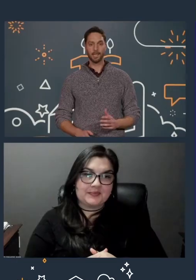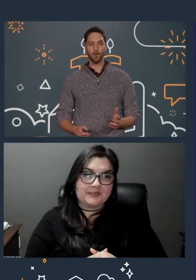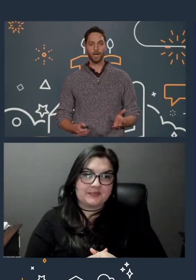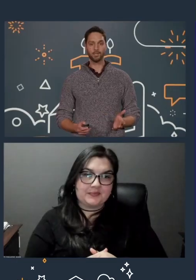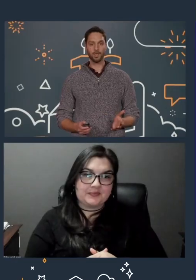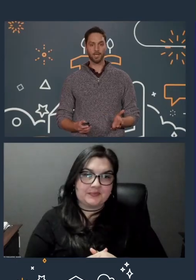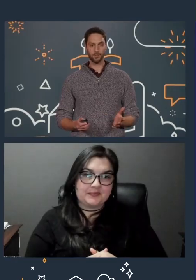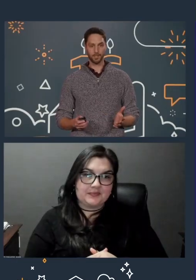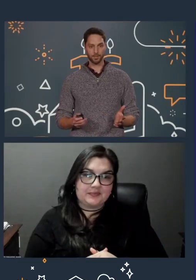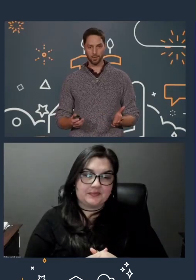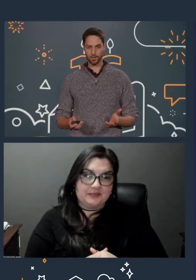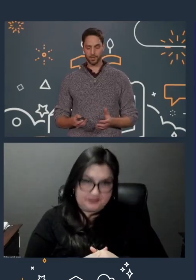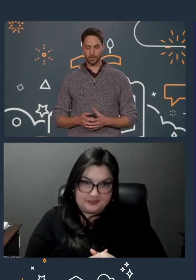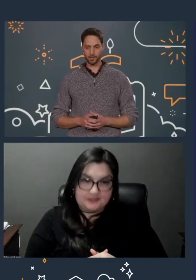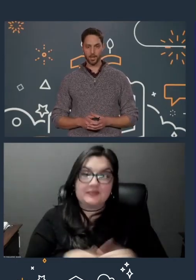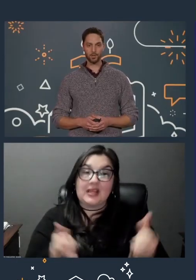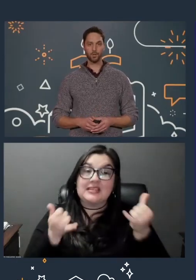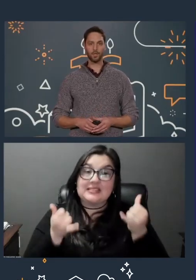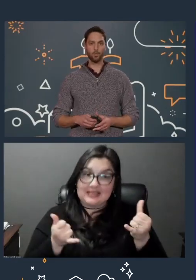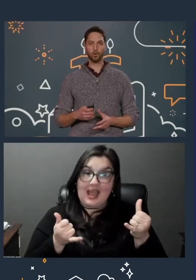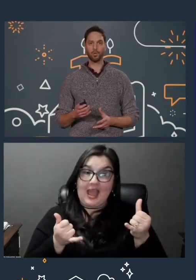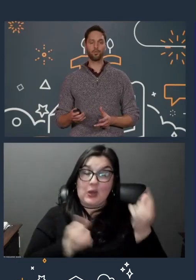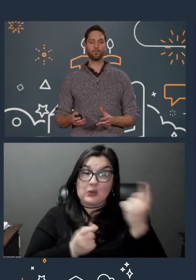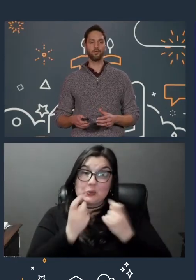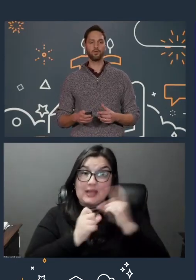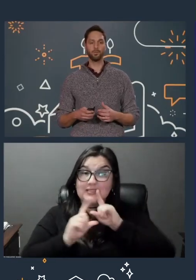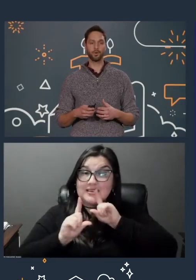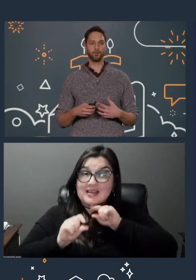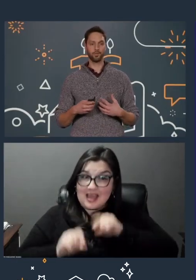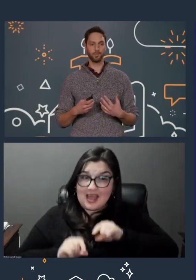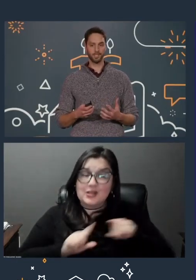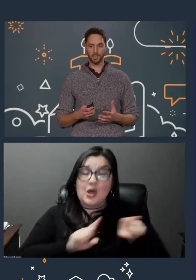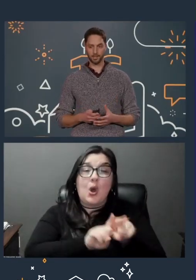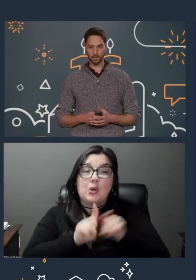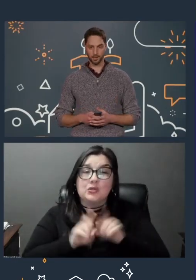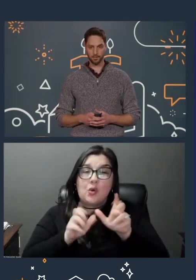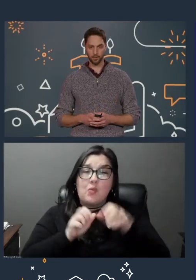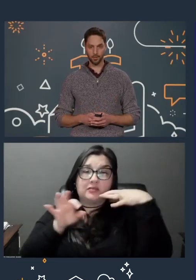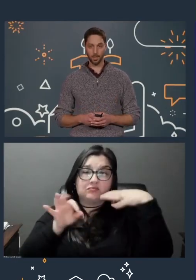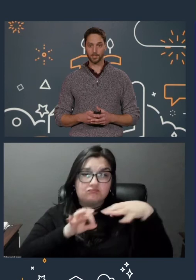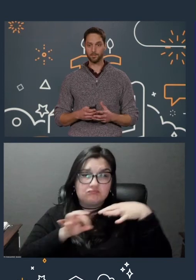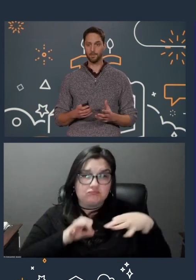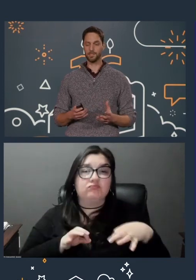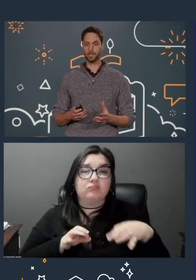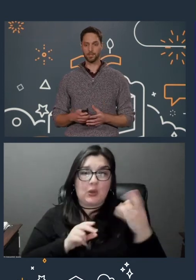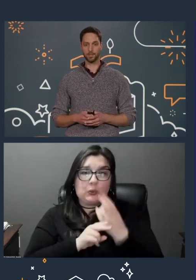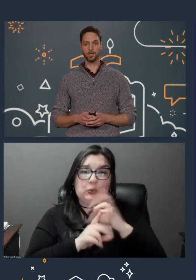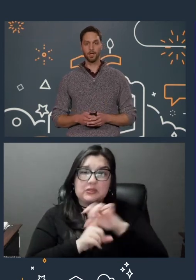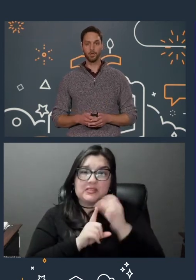Now, as we answered these questions, I also wanna walk you through a few popular use cases for cost optimization,